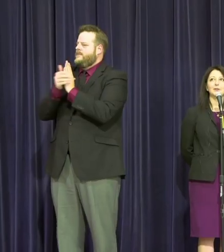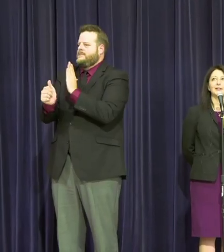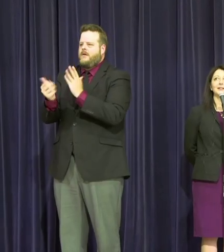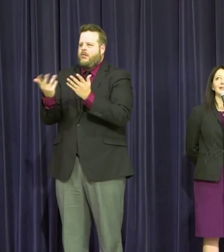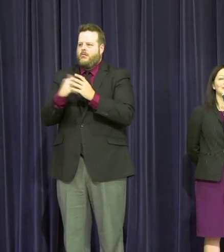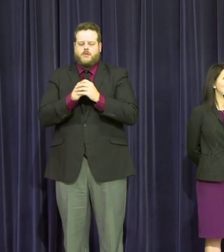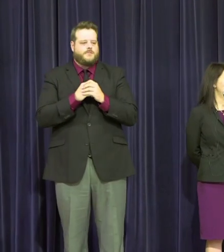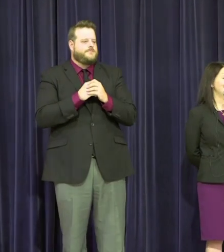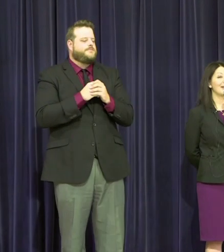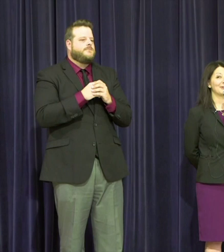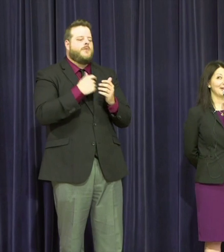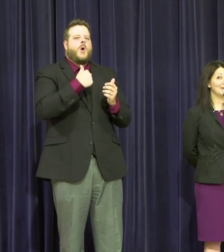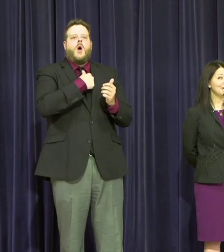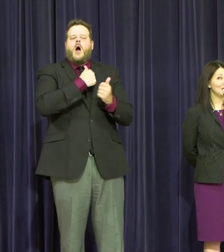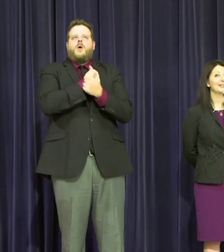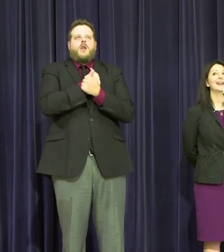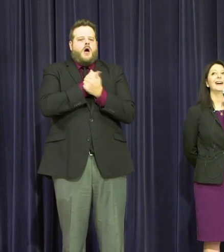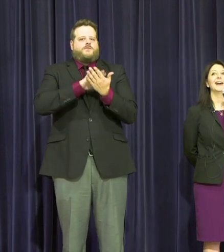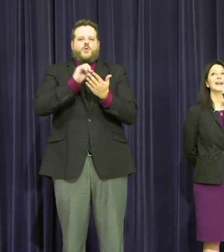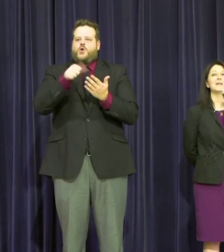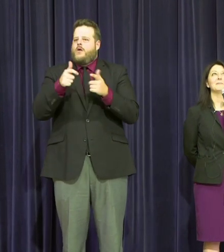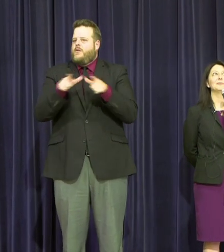I would love to speak another language.